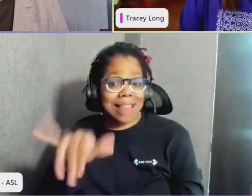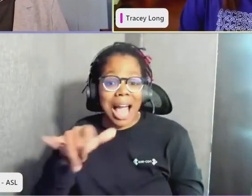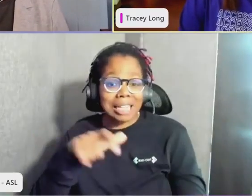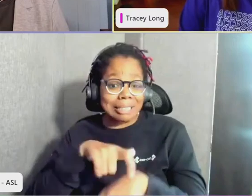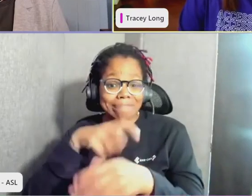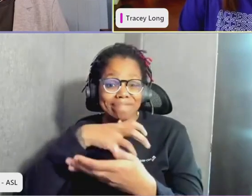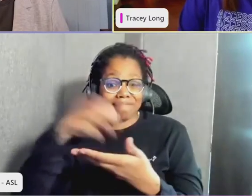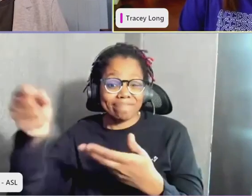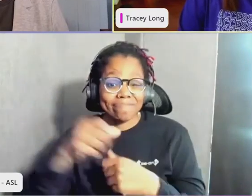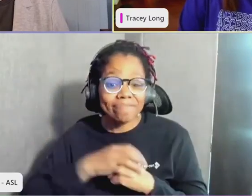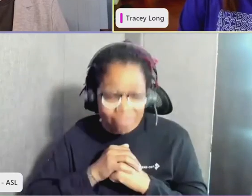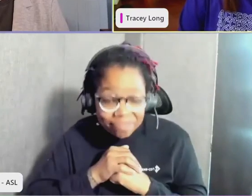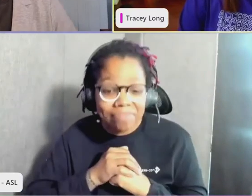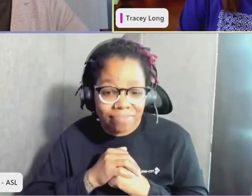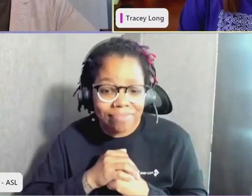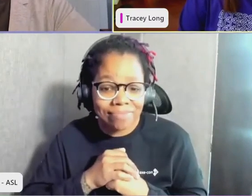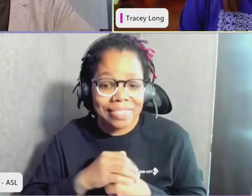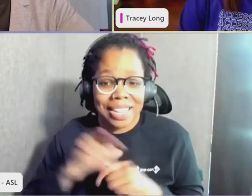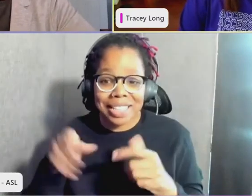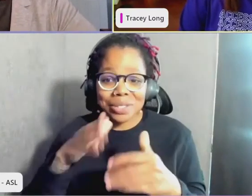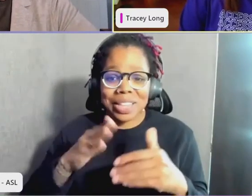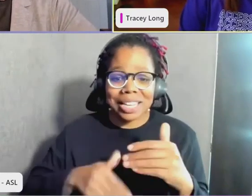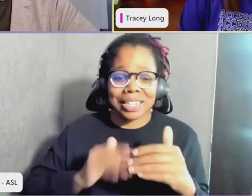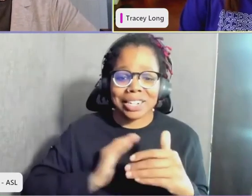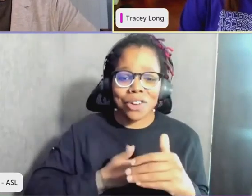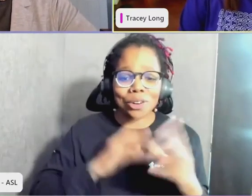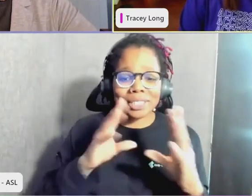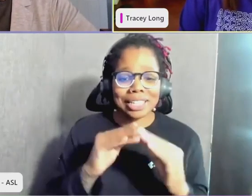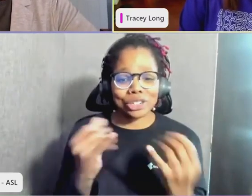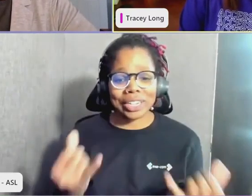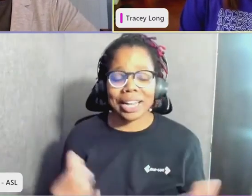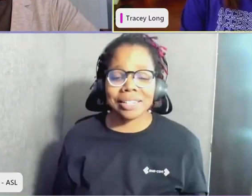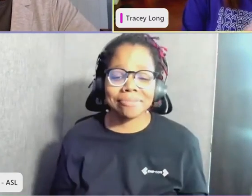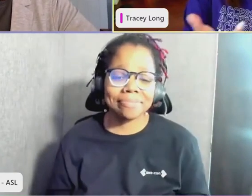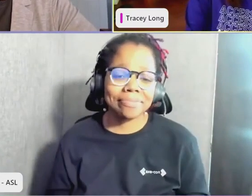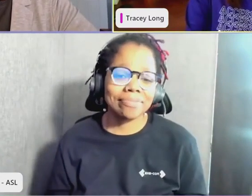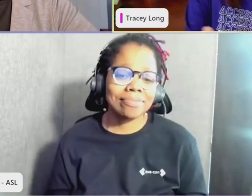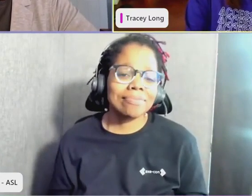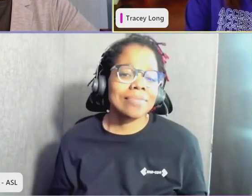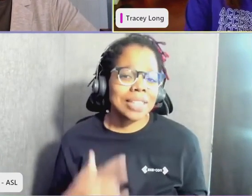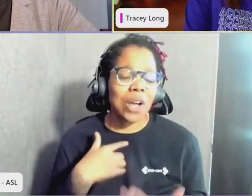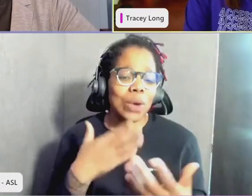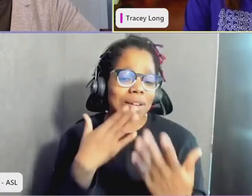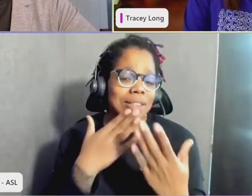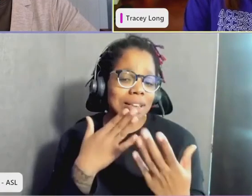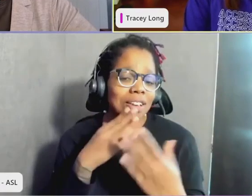of voting when everybody else has lots of choices. [Tracey Long] Thank you very much.